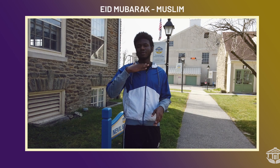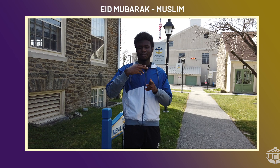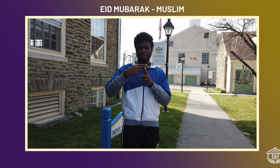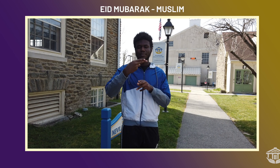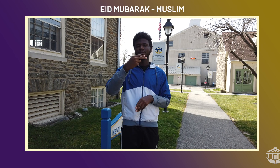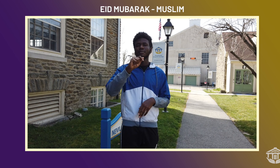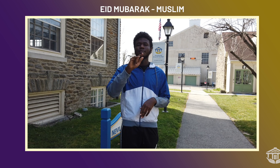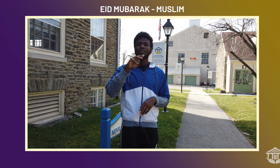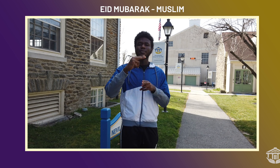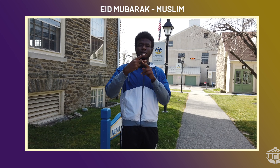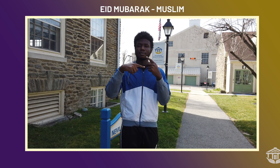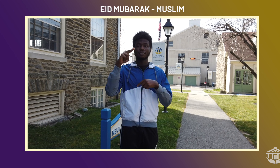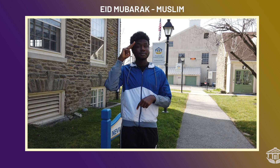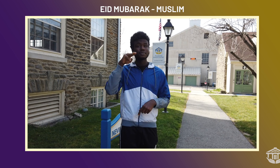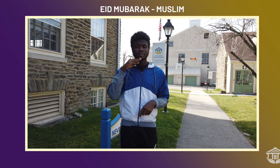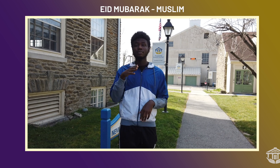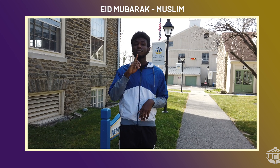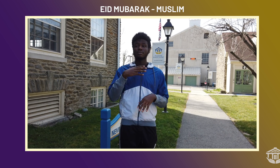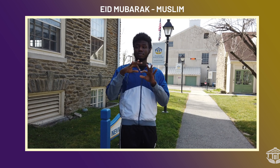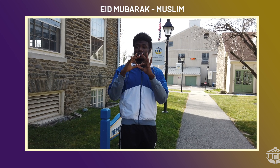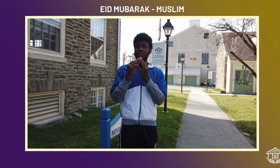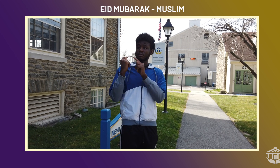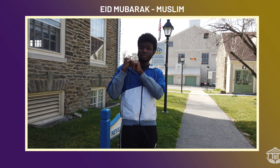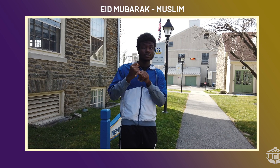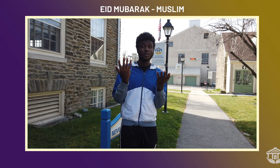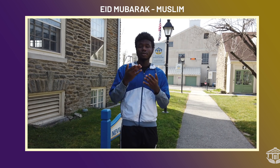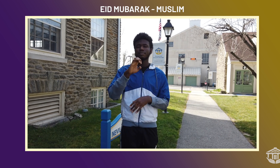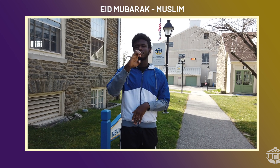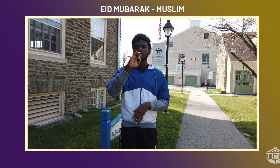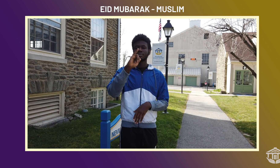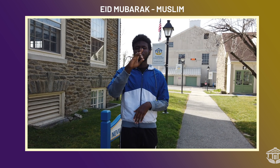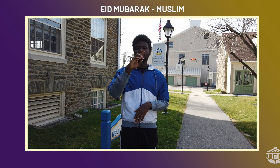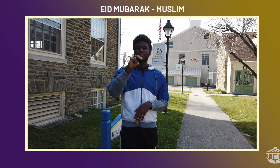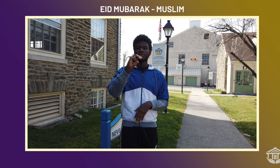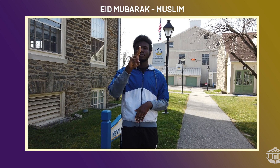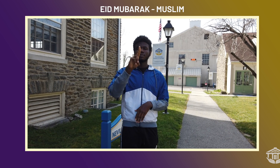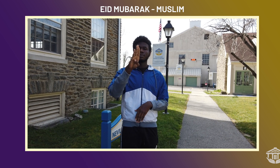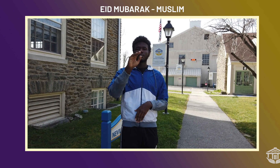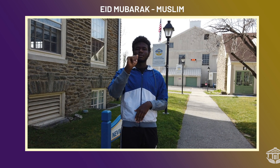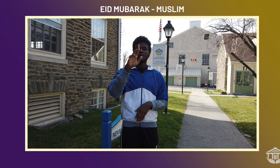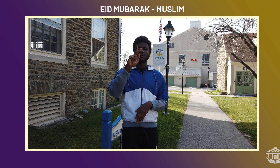“Hi, my name is Hazim. I’ll share a cultural tradition from my family. It is called Eid